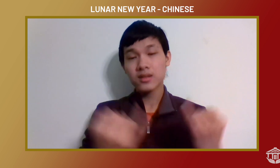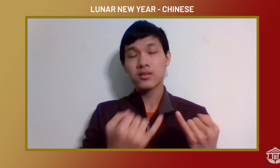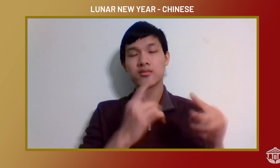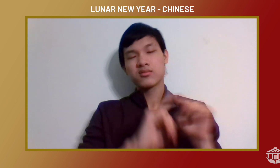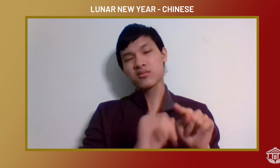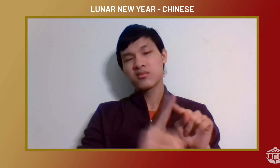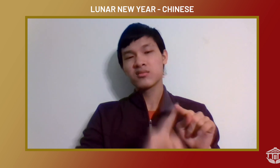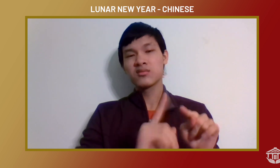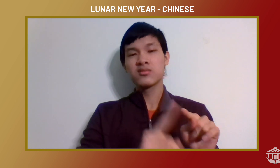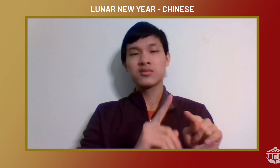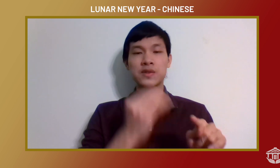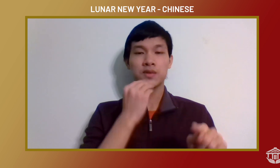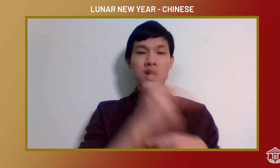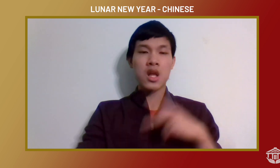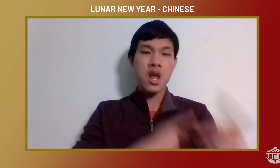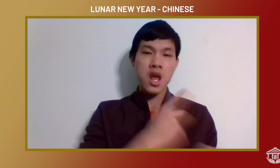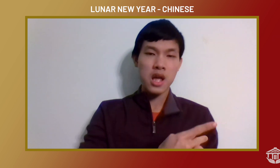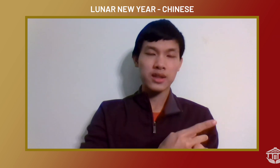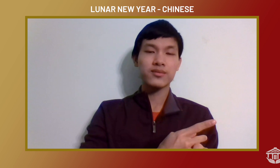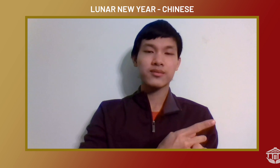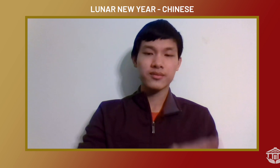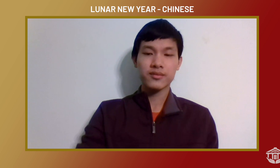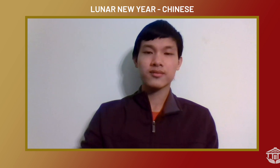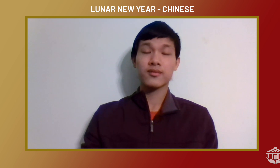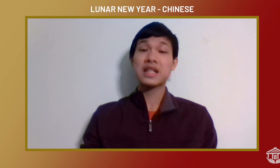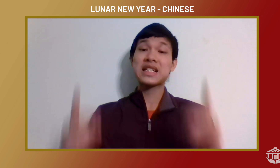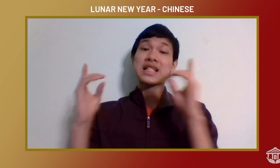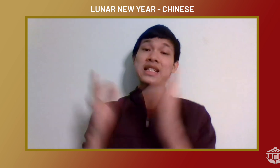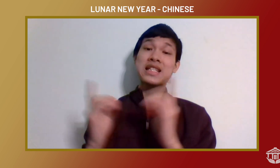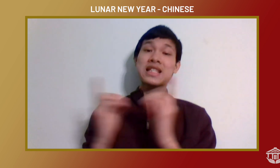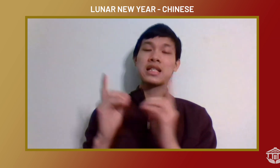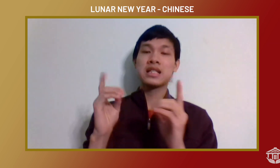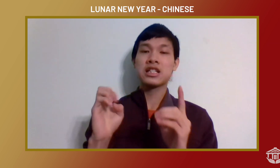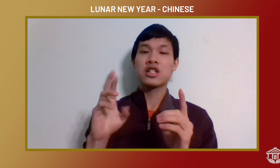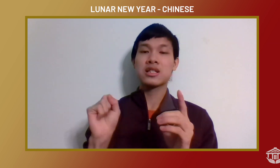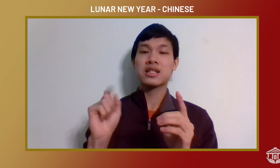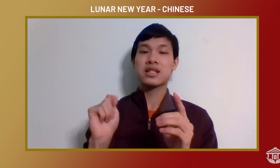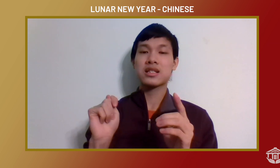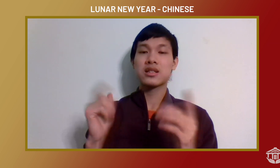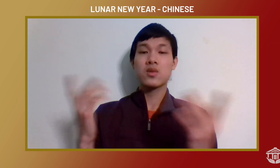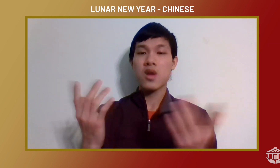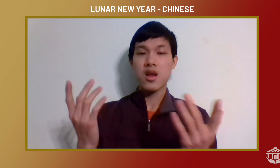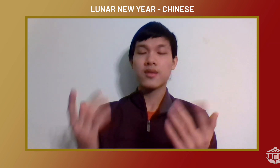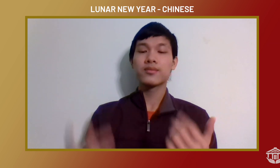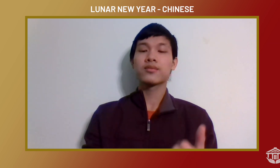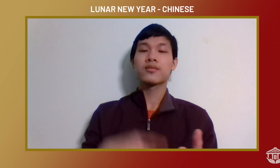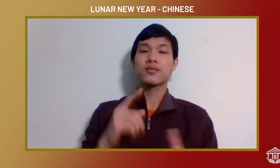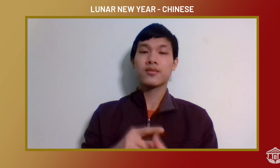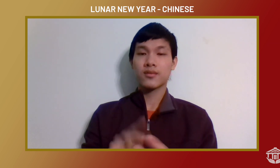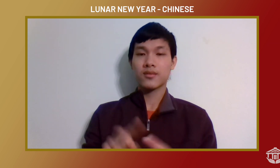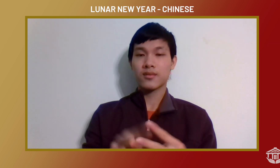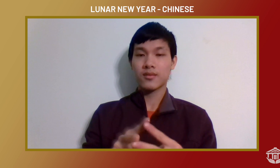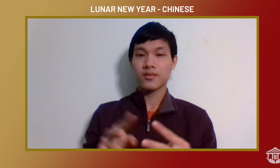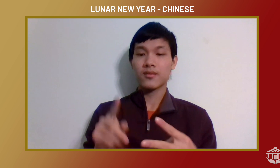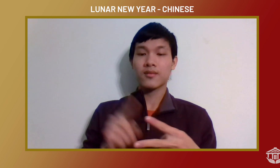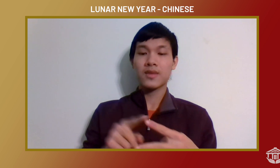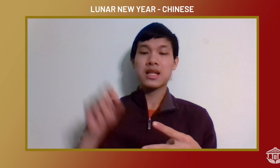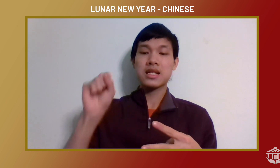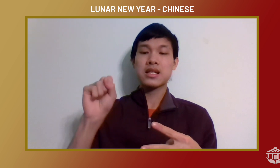have a lot of different kinds of noodles. For dessert we eat things like sesame and